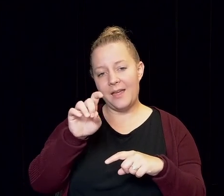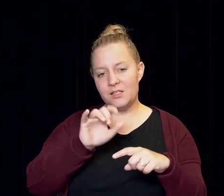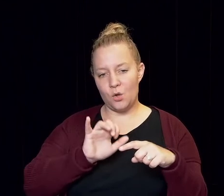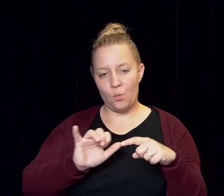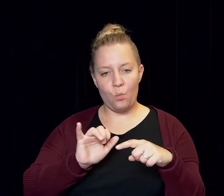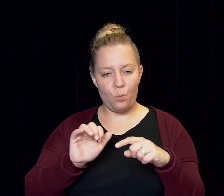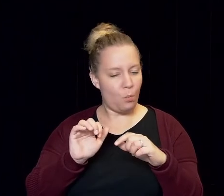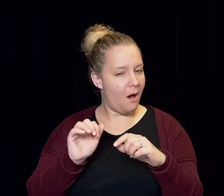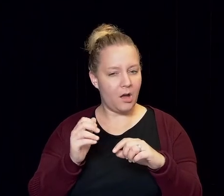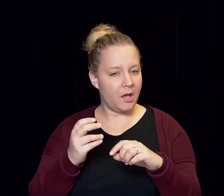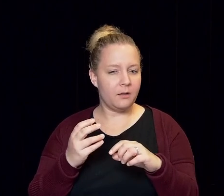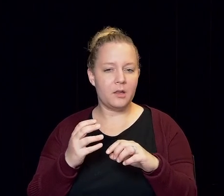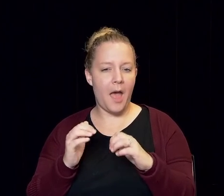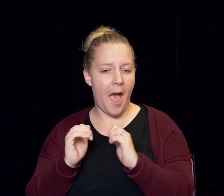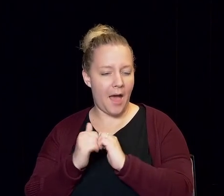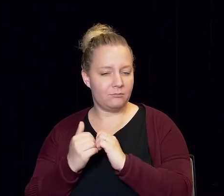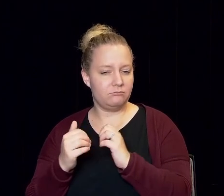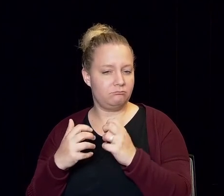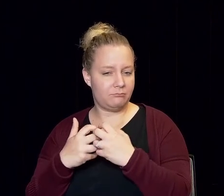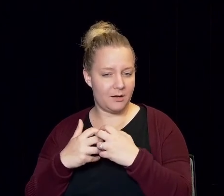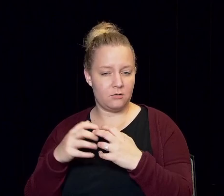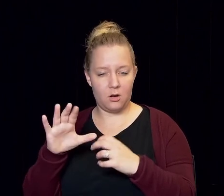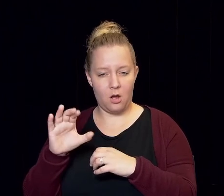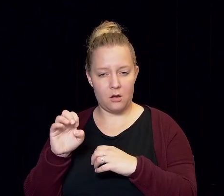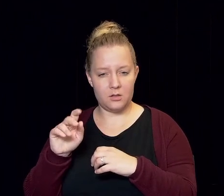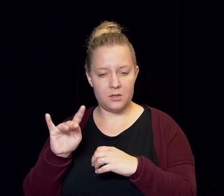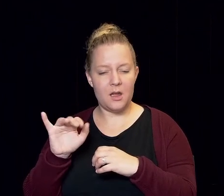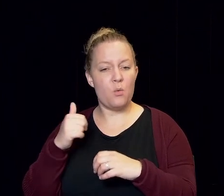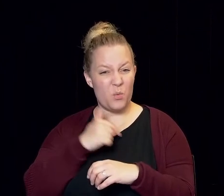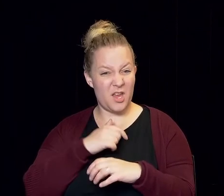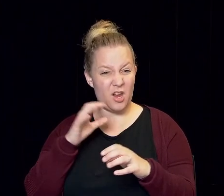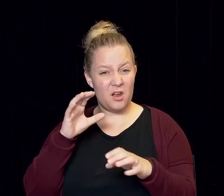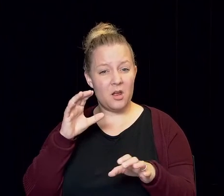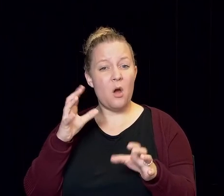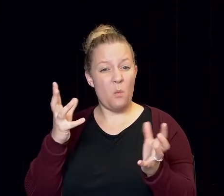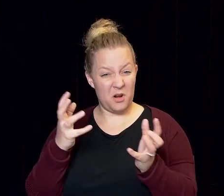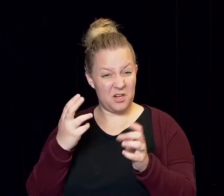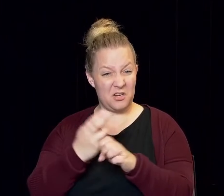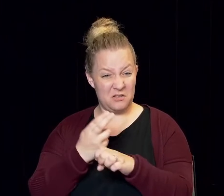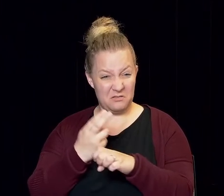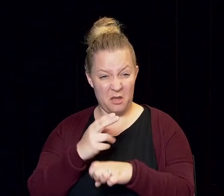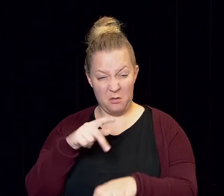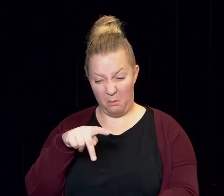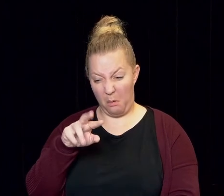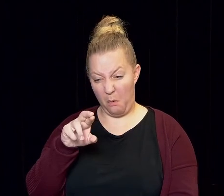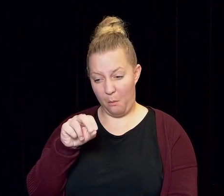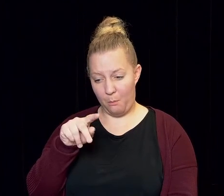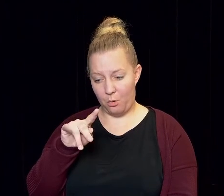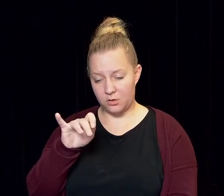this one right here. Because we're looking for a proportional relationship, I'm going to take 136